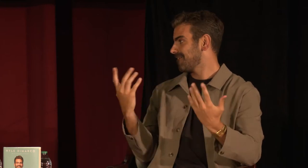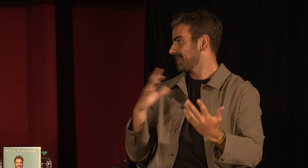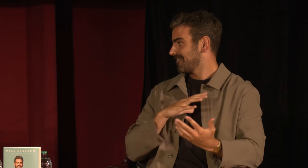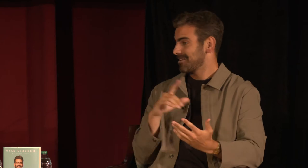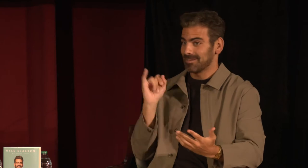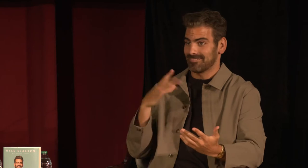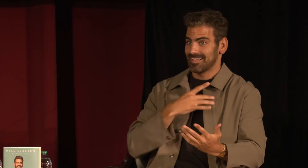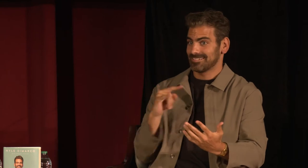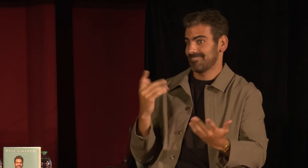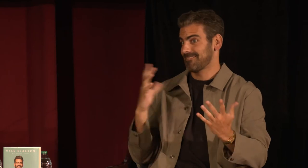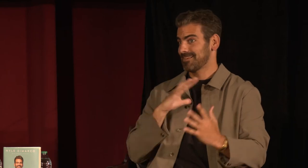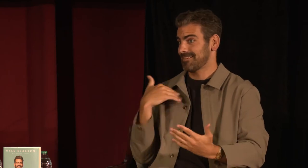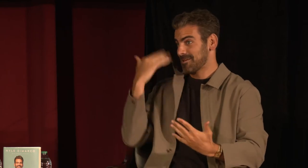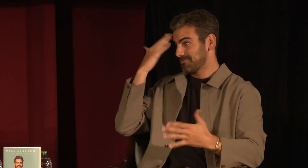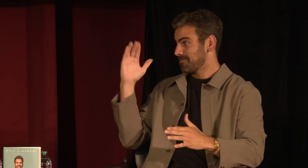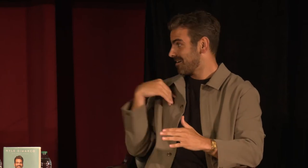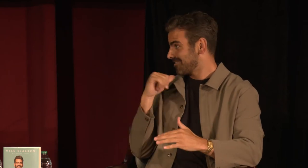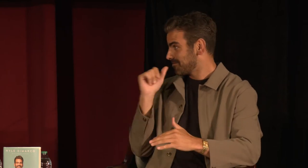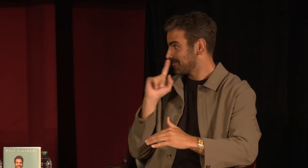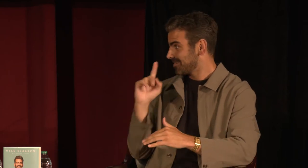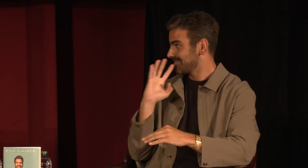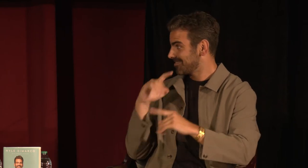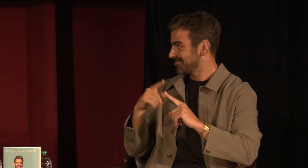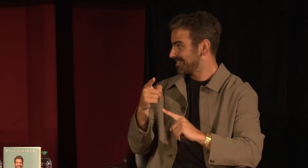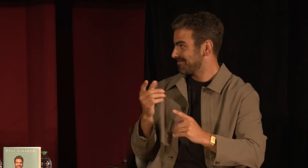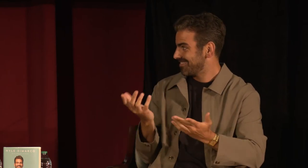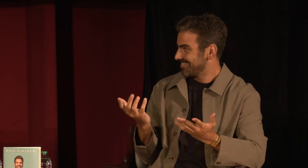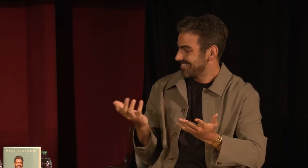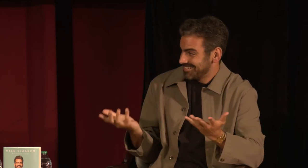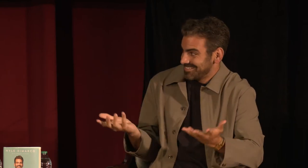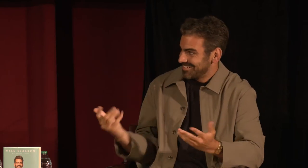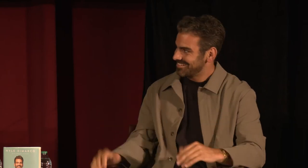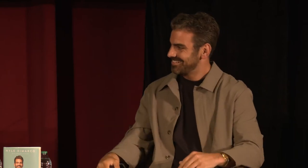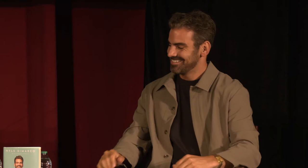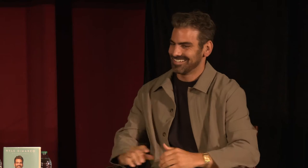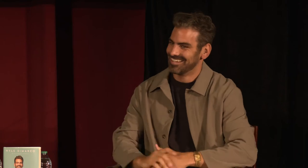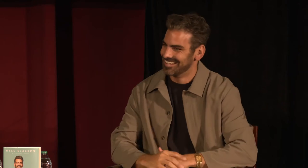If he didn't like it, that sucks, but I don't really talk to him. We're not in communication.